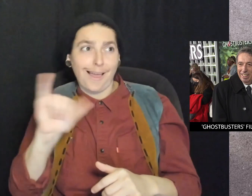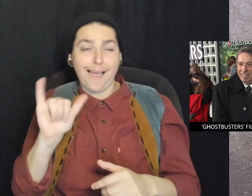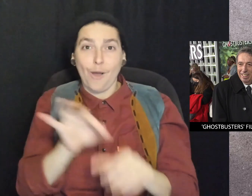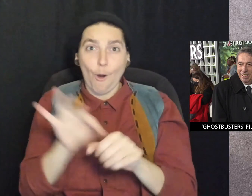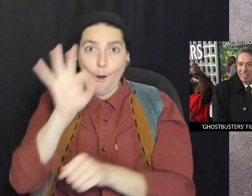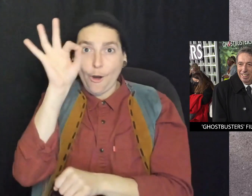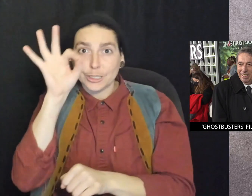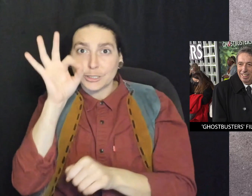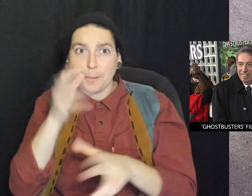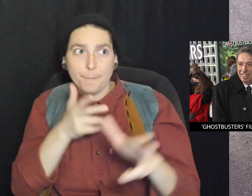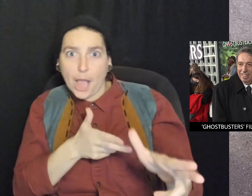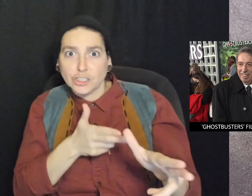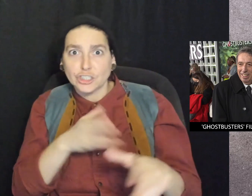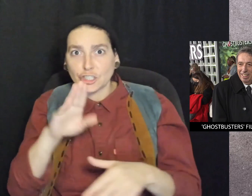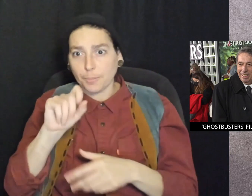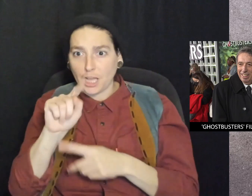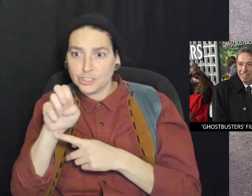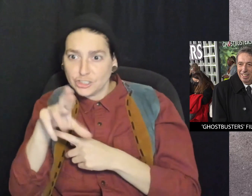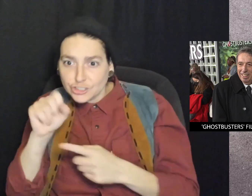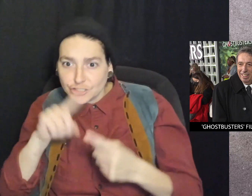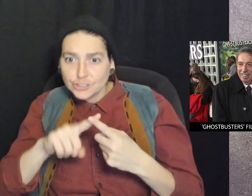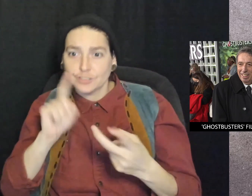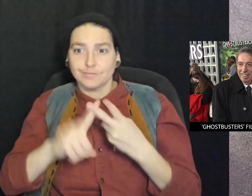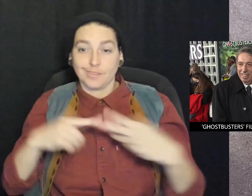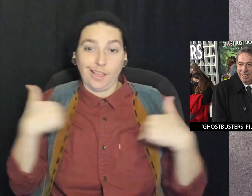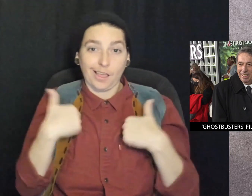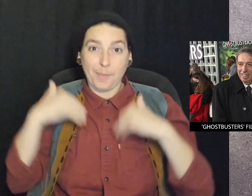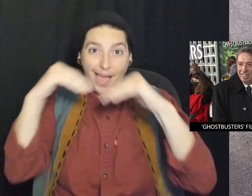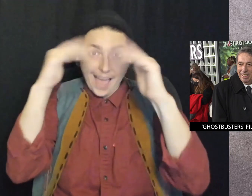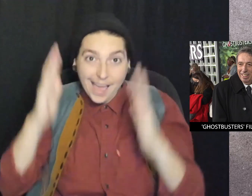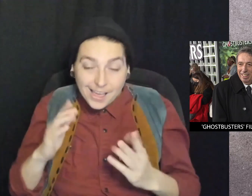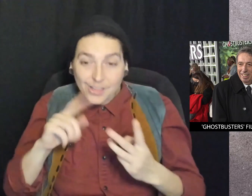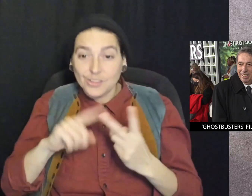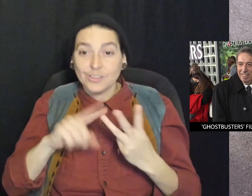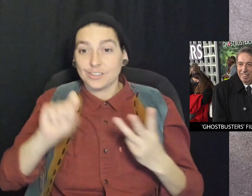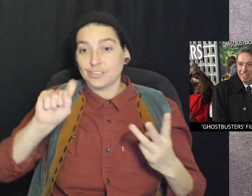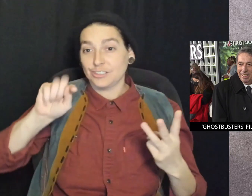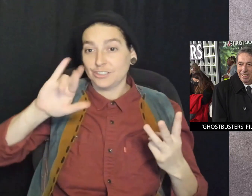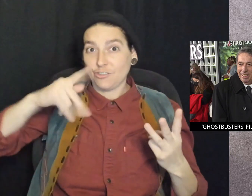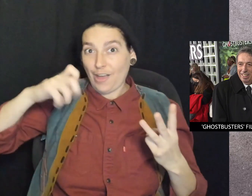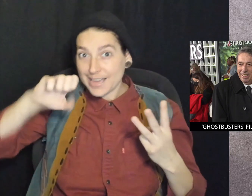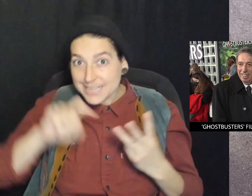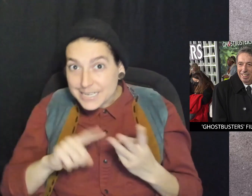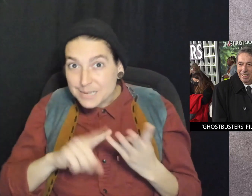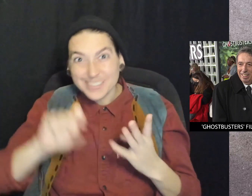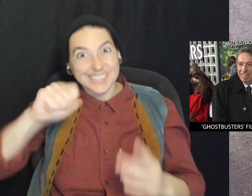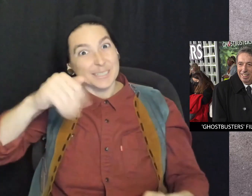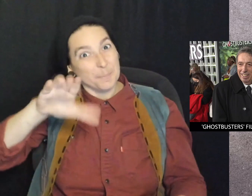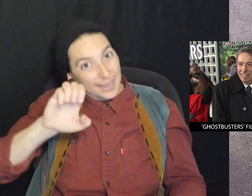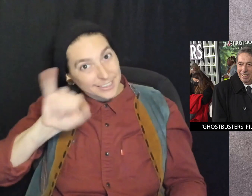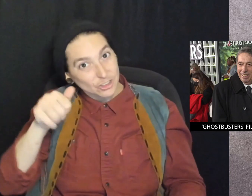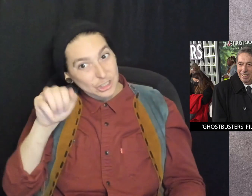he produced and directed classic comedies like Ghostbusters animal house stripes and space jam